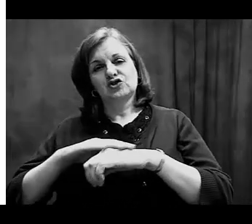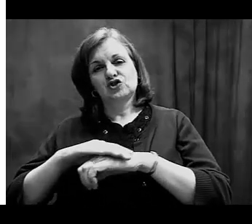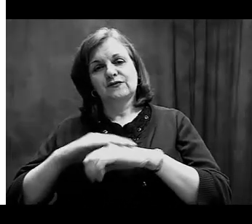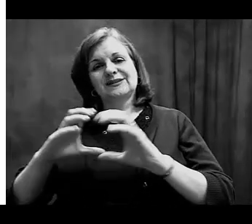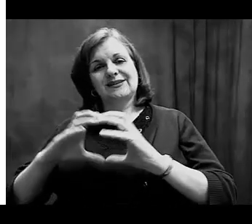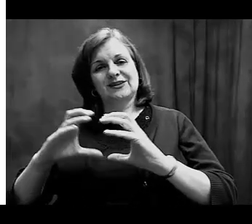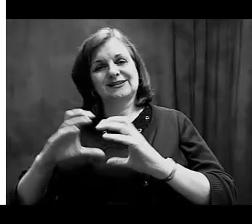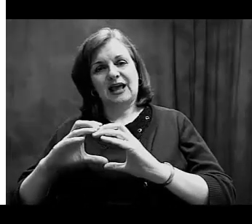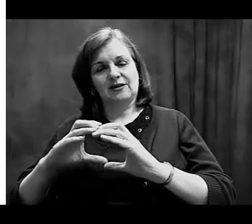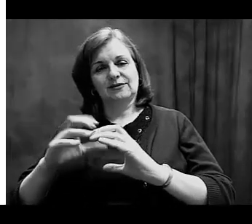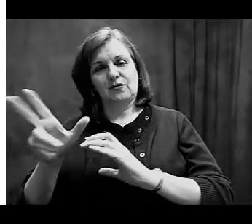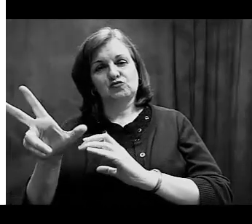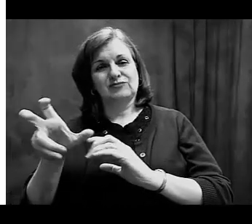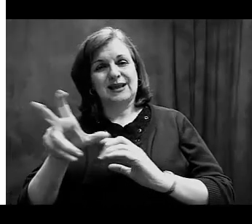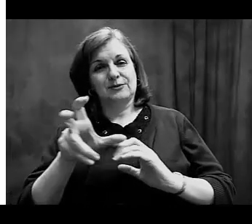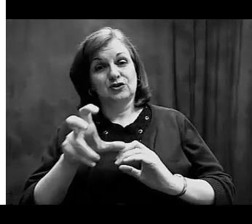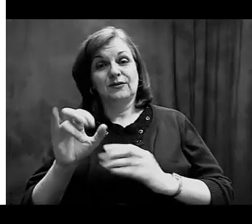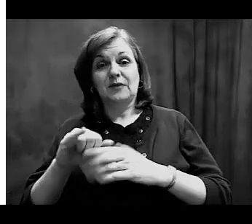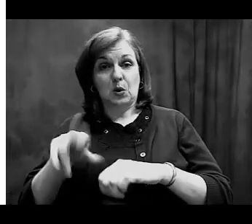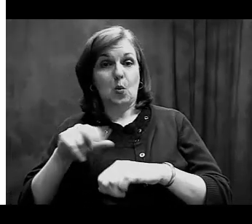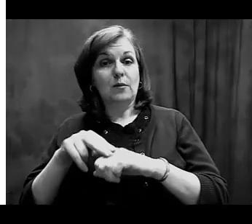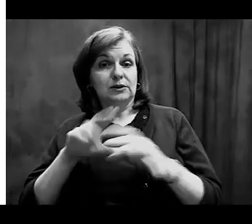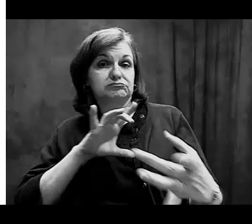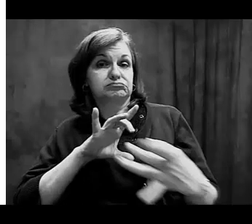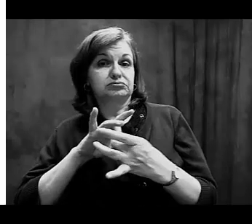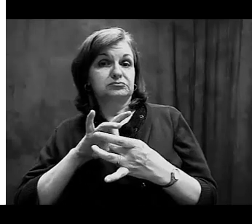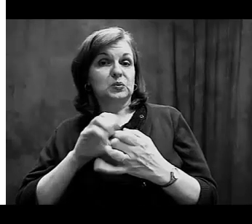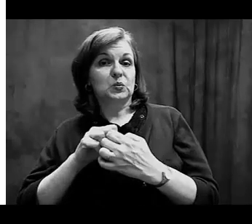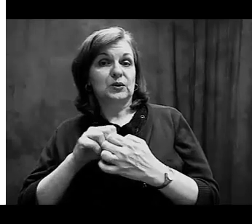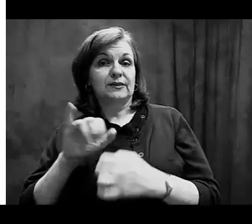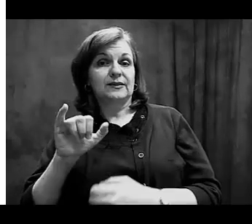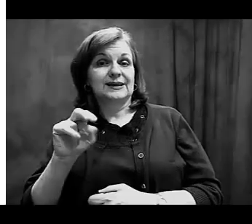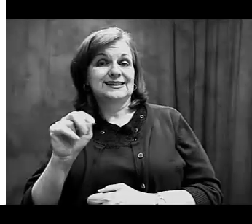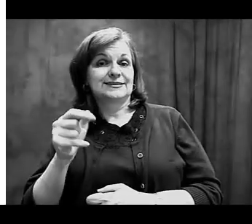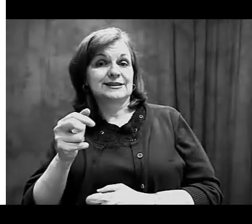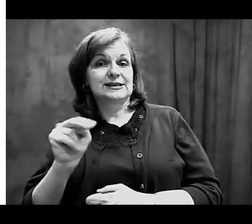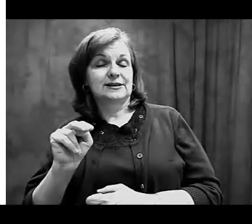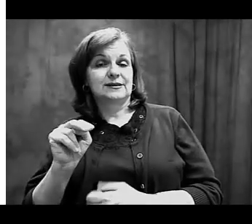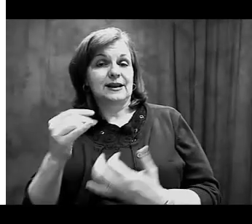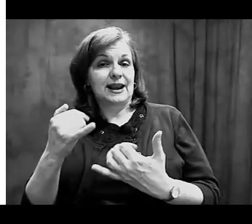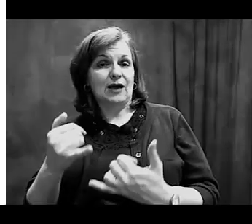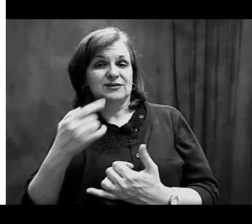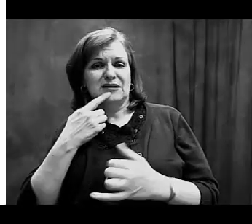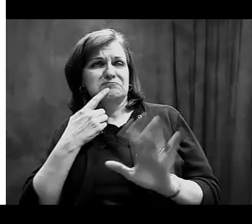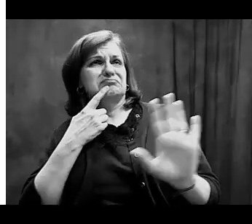the receptor proteins on the surfaces of your cells that would take in glucose for cell respiration